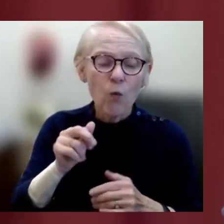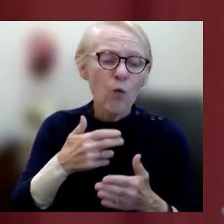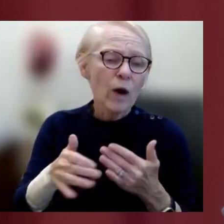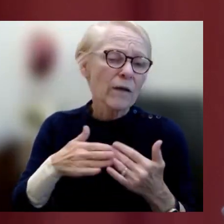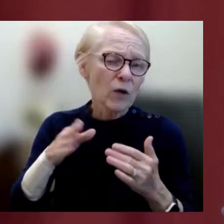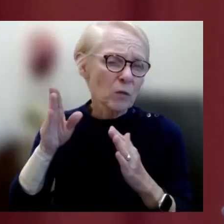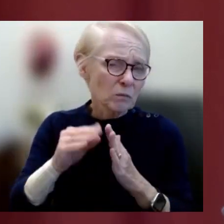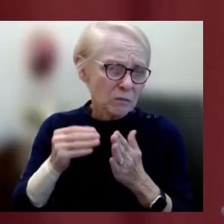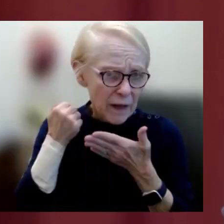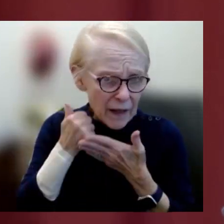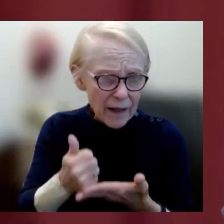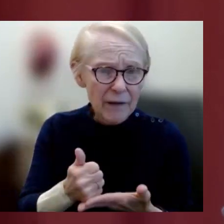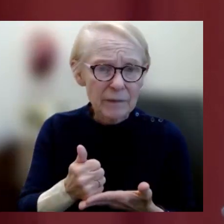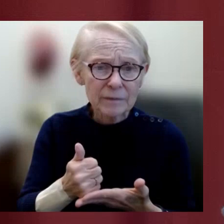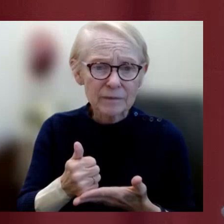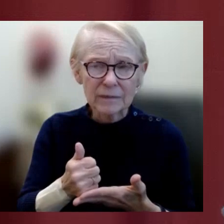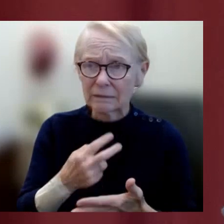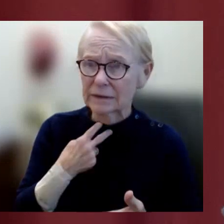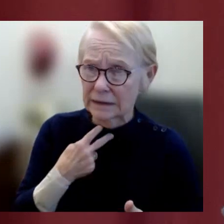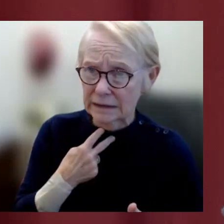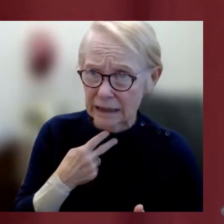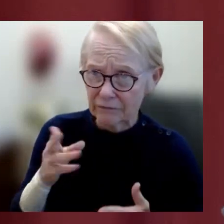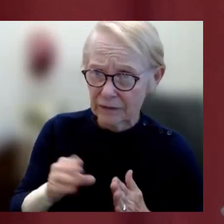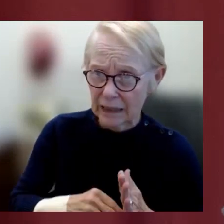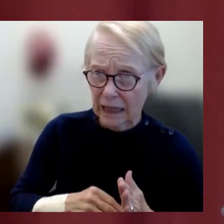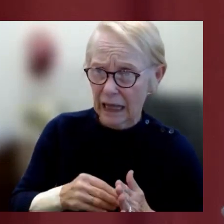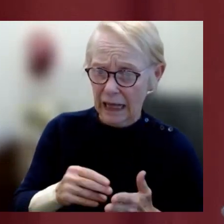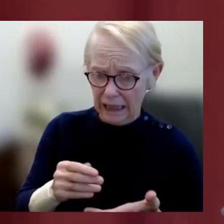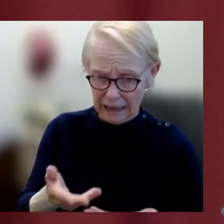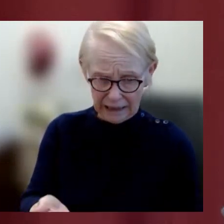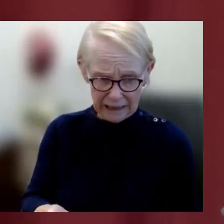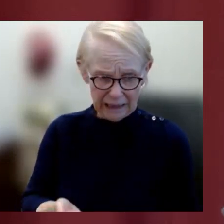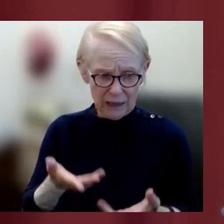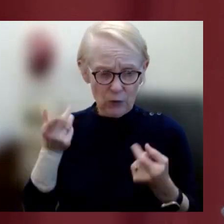and then they sort of get stuck while filling it out so we can we're always available to assist